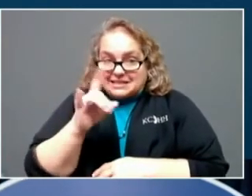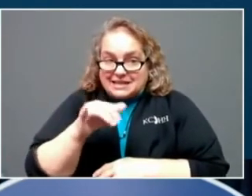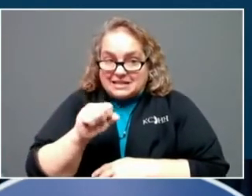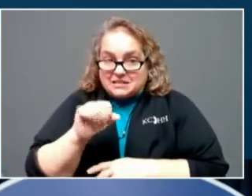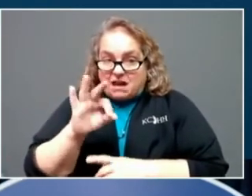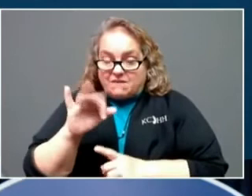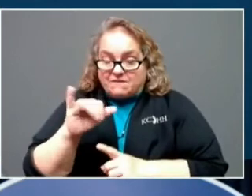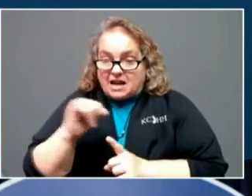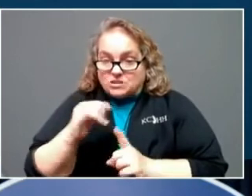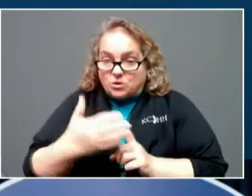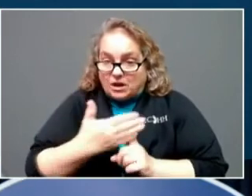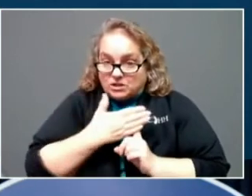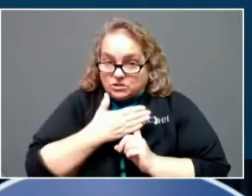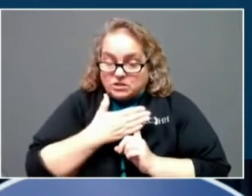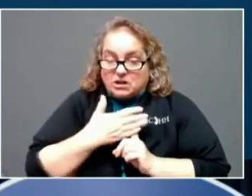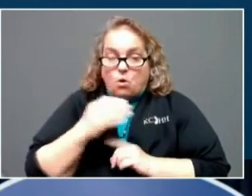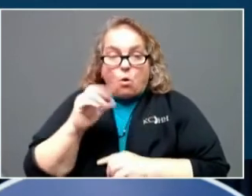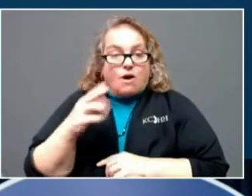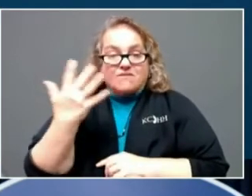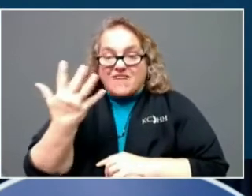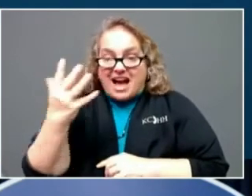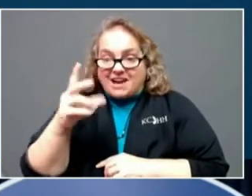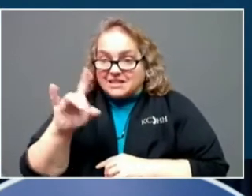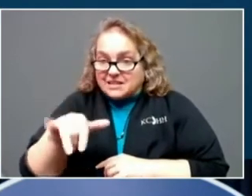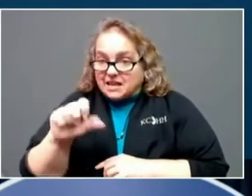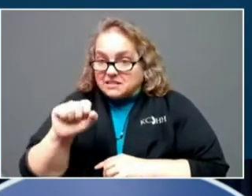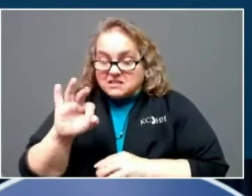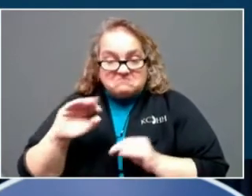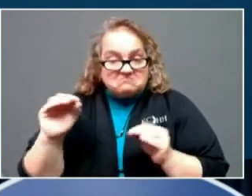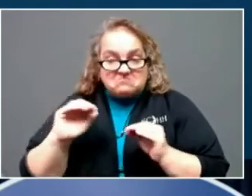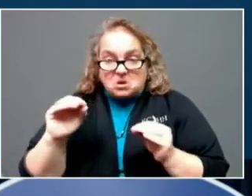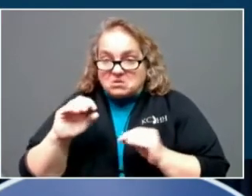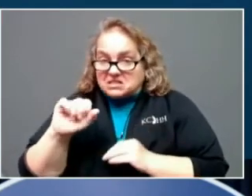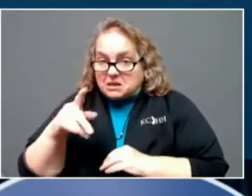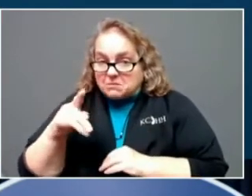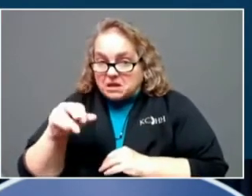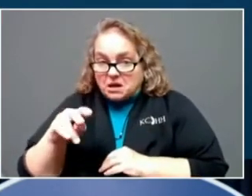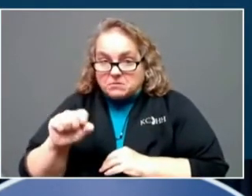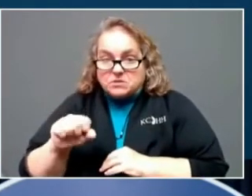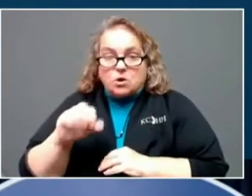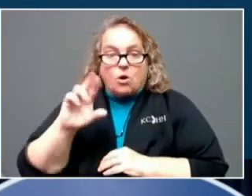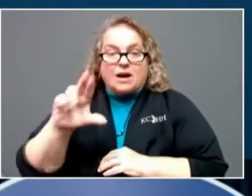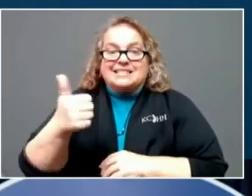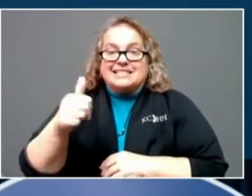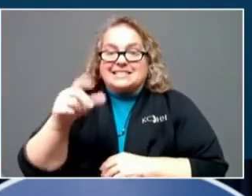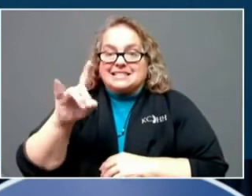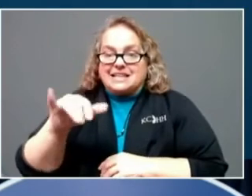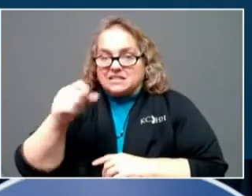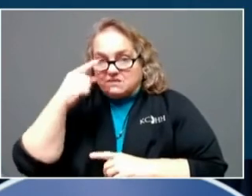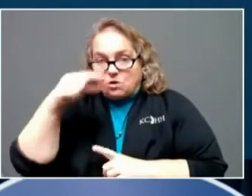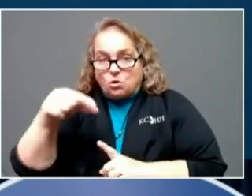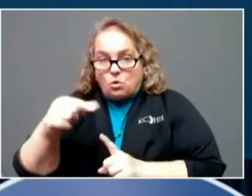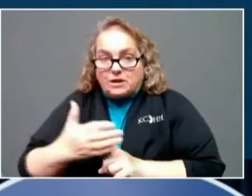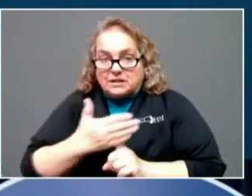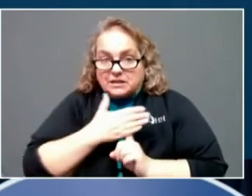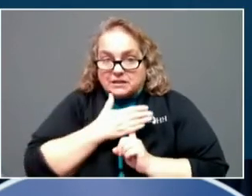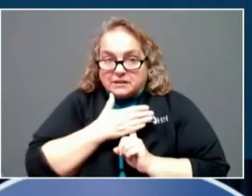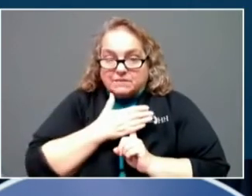if you're asymptomatic for isolation and just tested positive for 10 days for quarantine. And then underneath it will tell you the ways you can get that